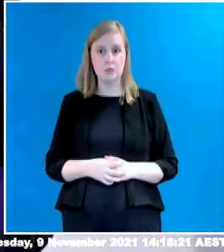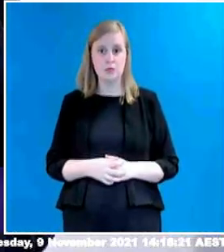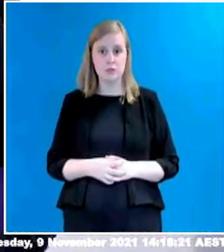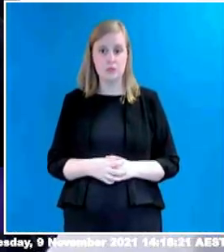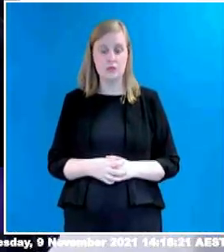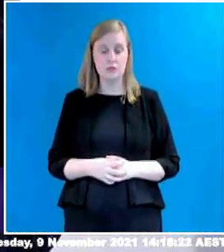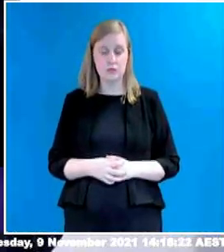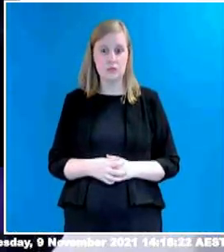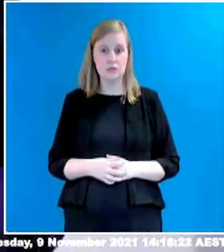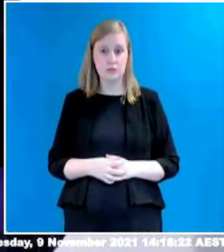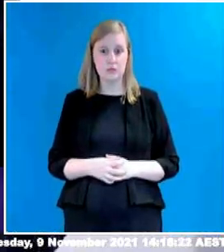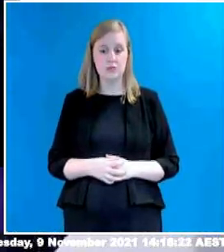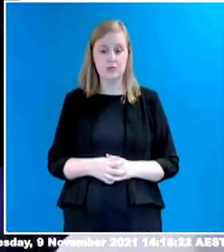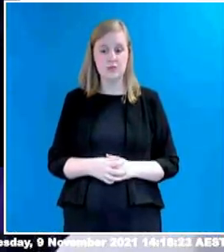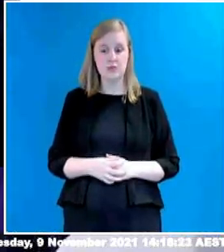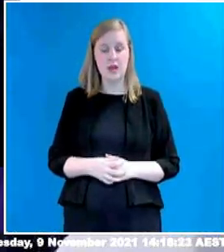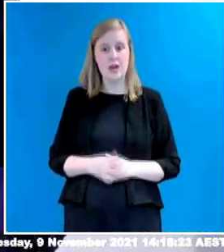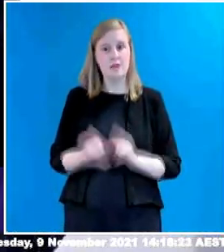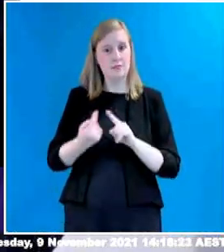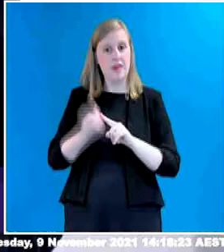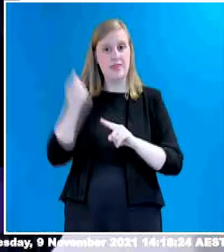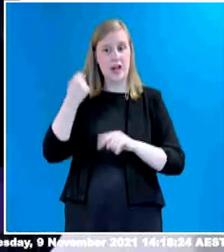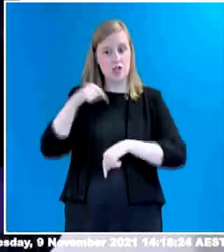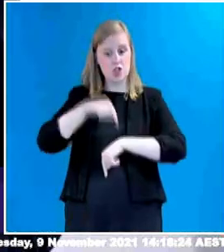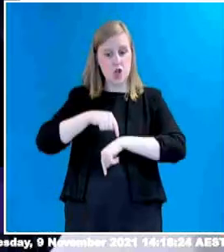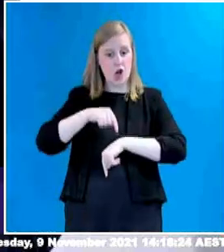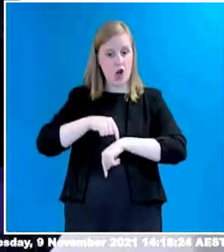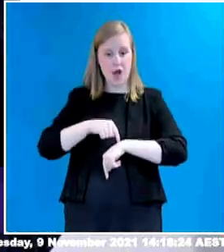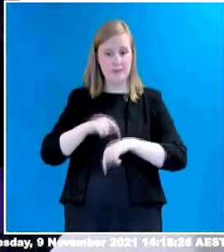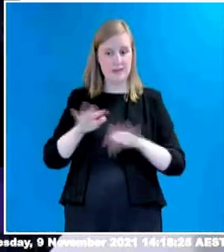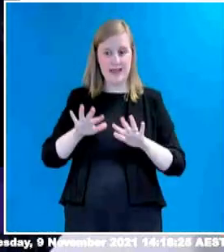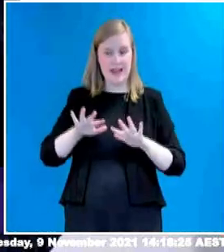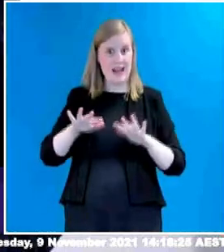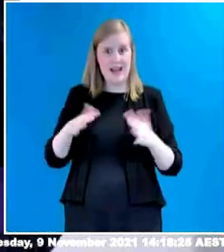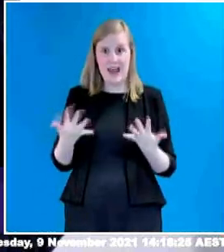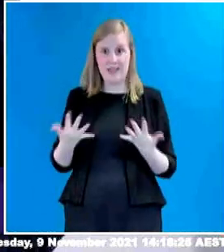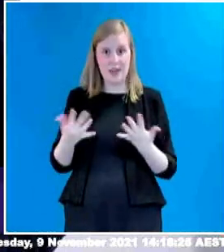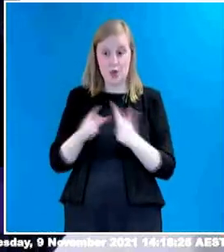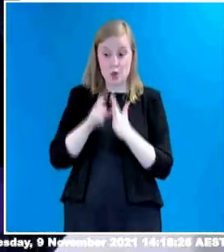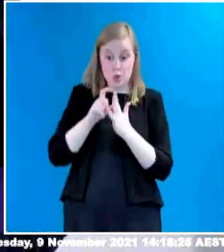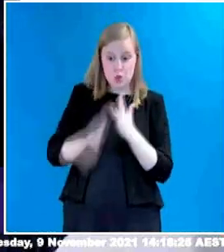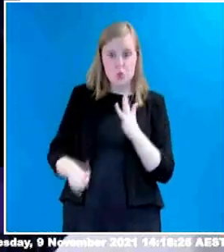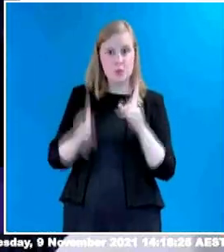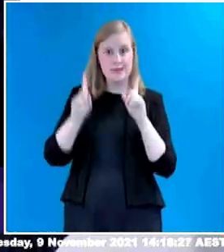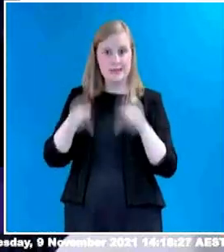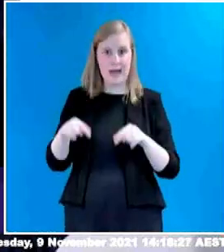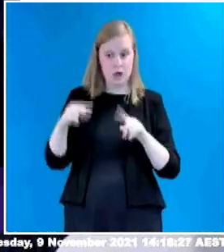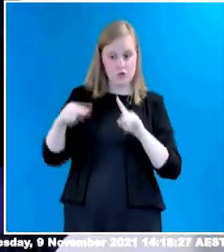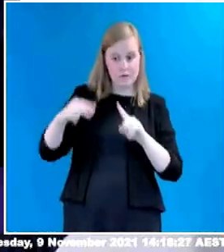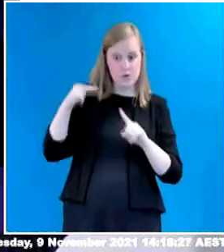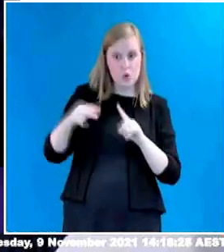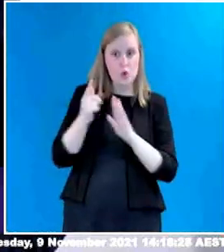ratification, any steps for a national review of laws, policies and programs, was there?